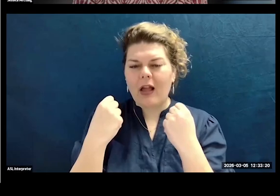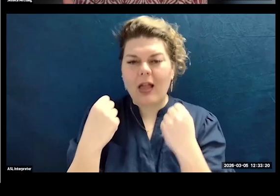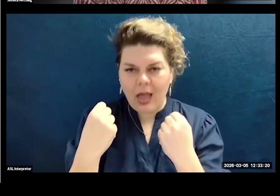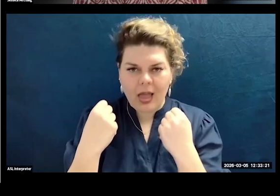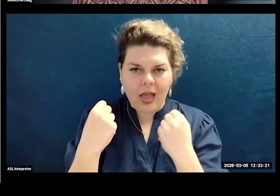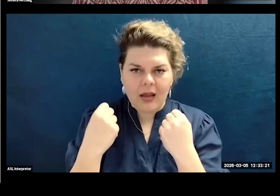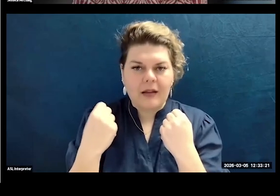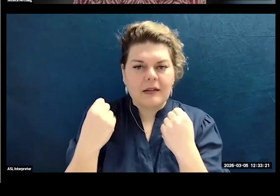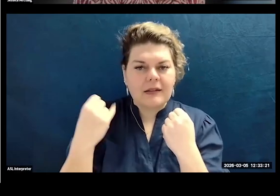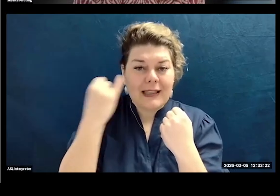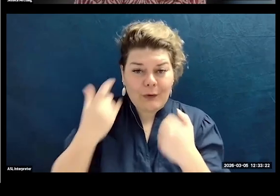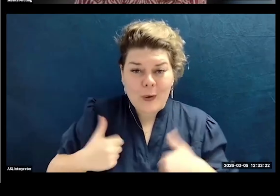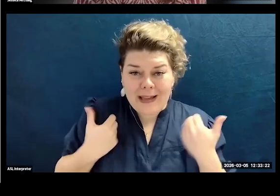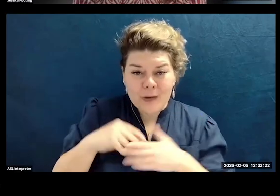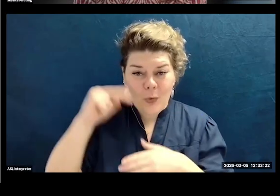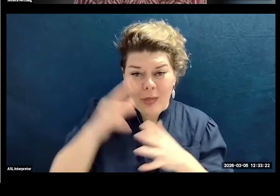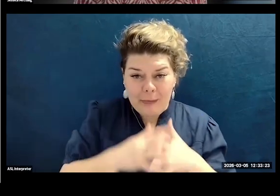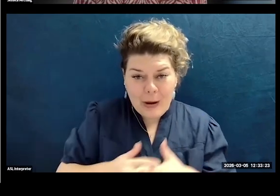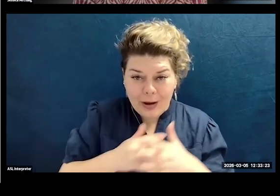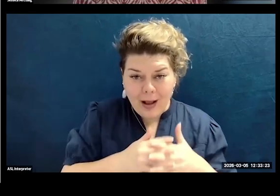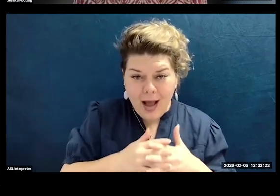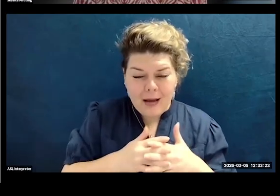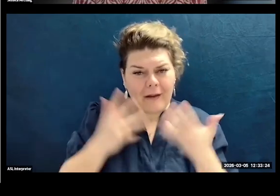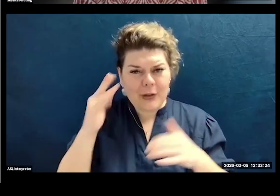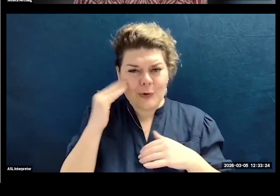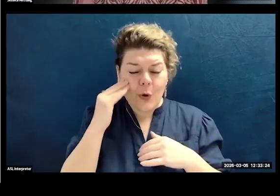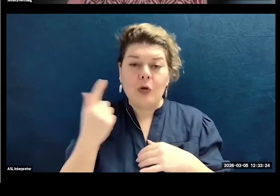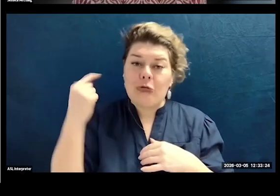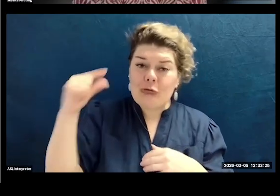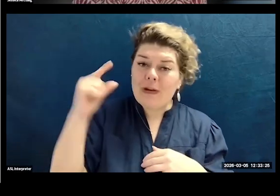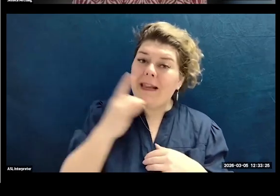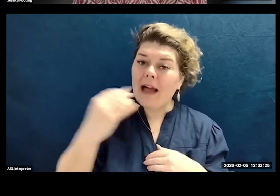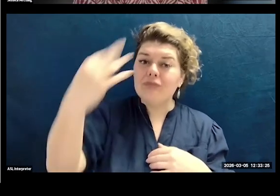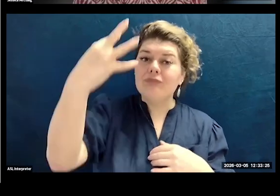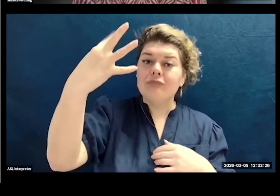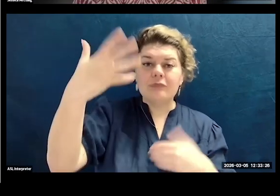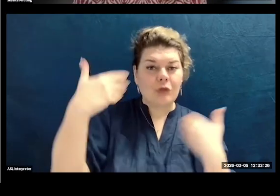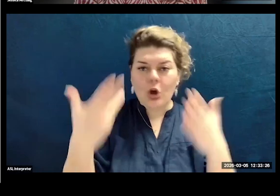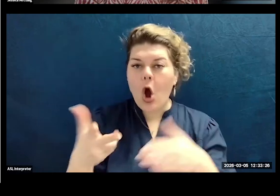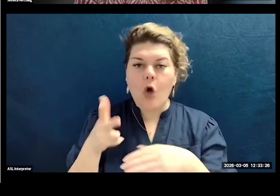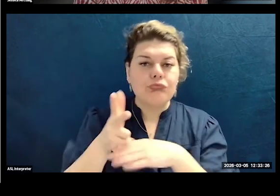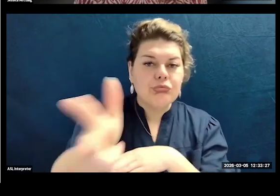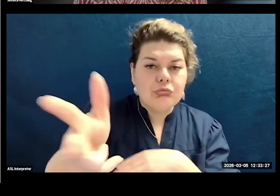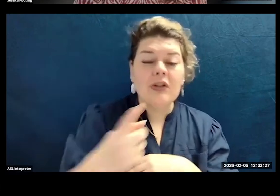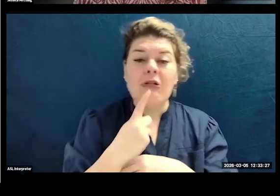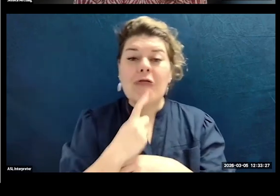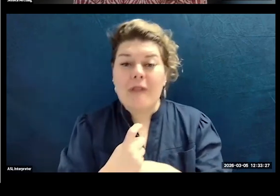at least if you're in North America, that if you see a green light, that means go, and if you see a red light, that means stop.